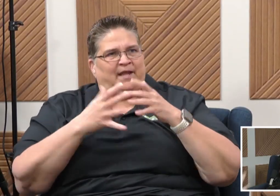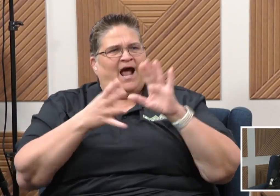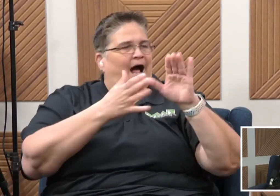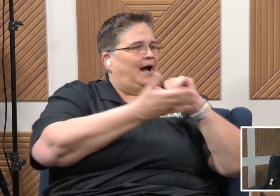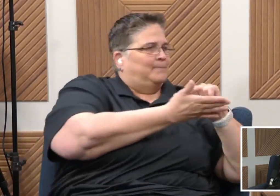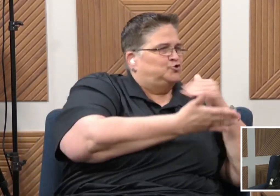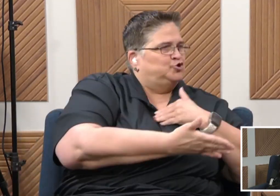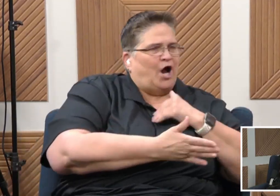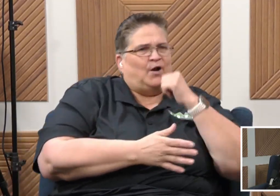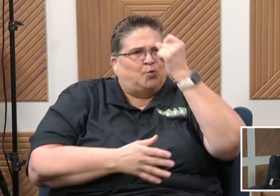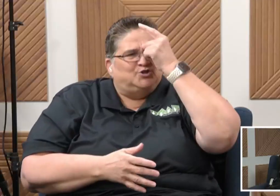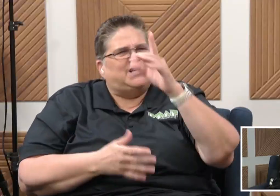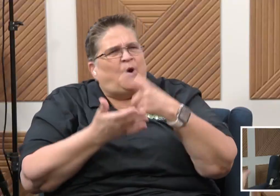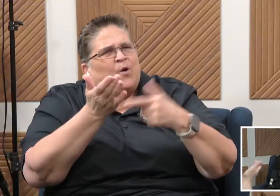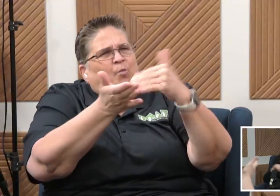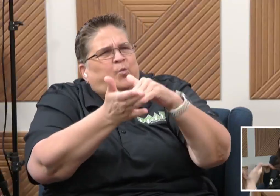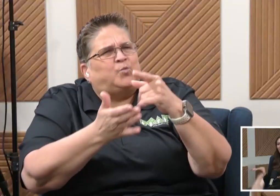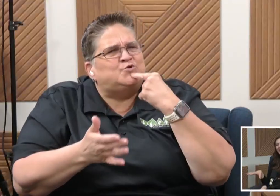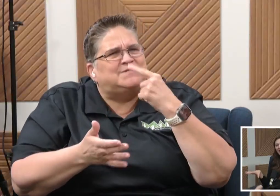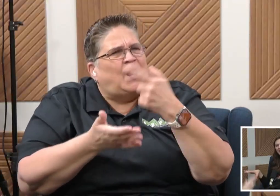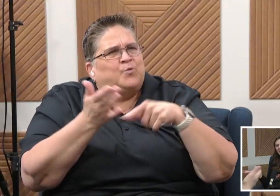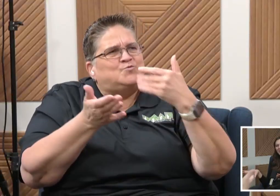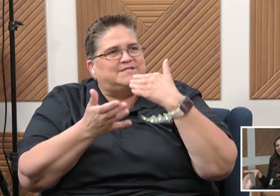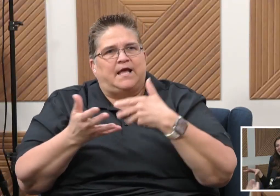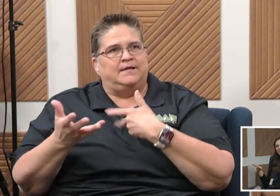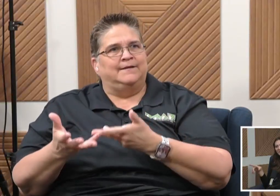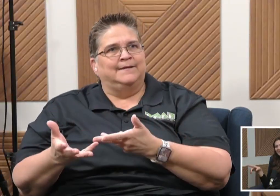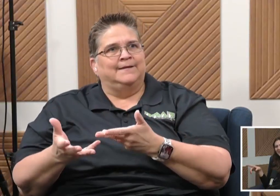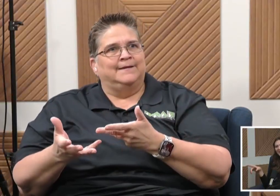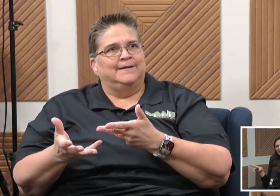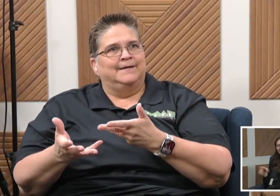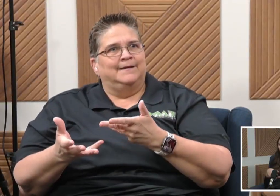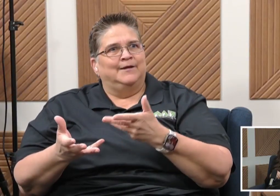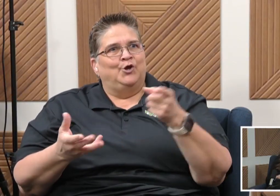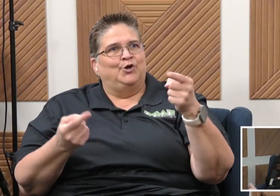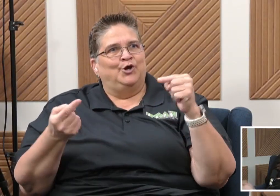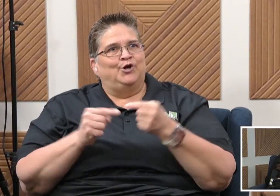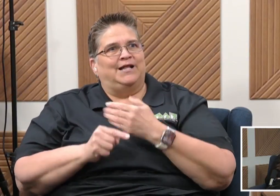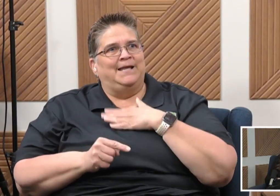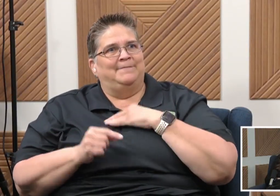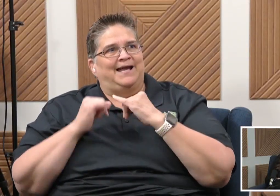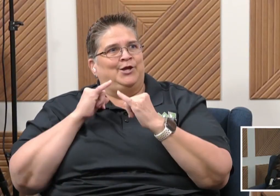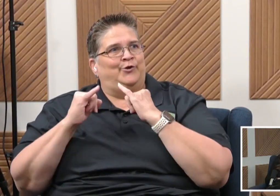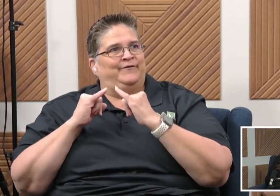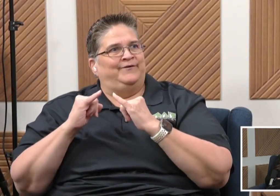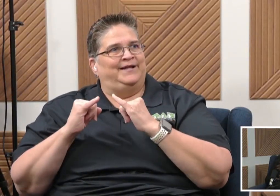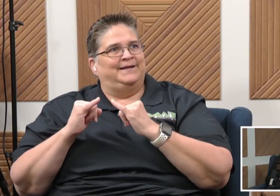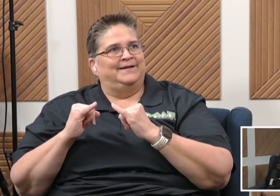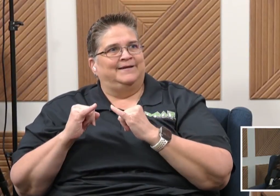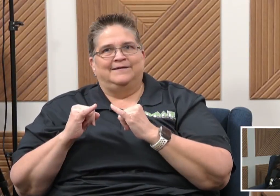But the interpreter is struggling. It's like, oh, I'm sorry. I didn't understand that. Do you mind saying that again? You're hurting my interview.